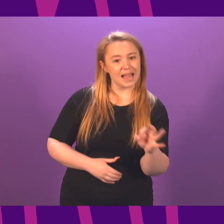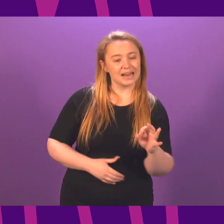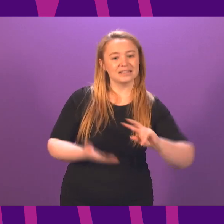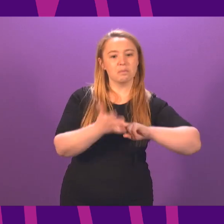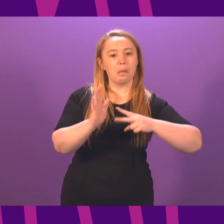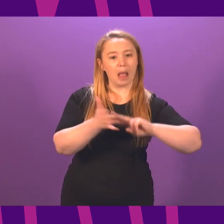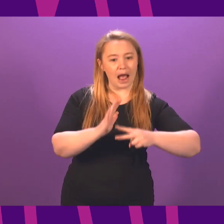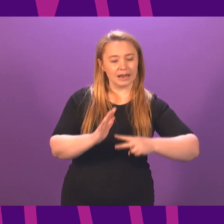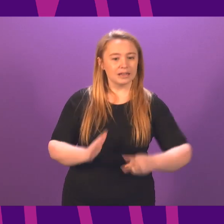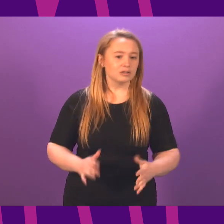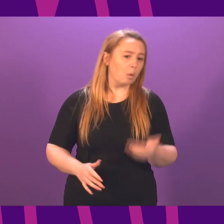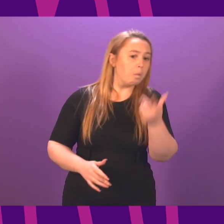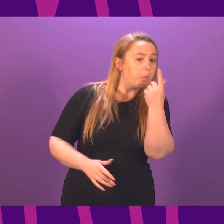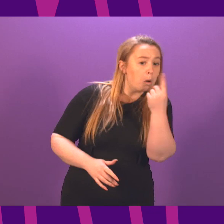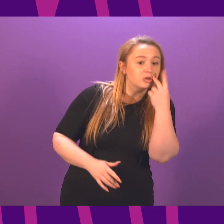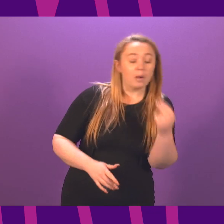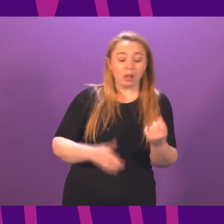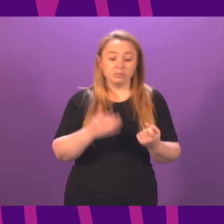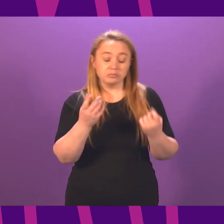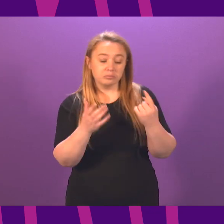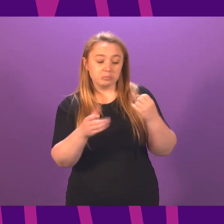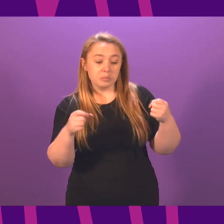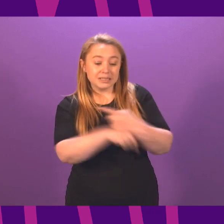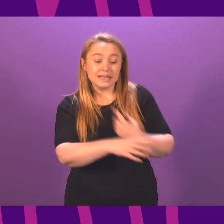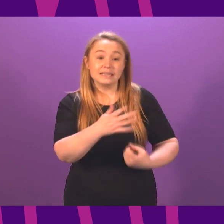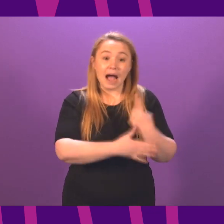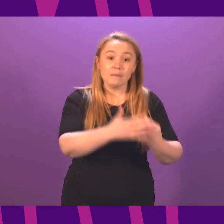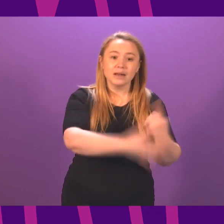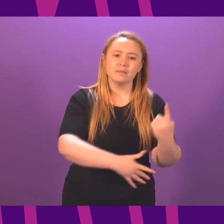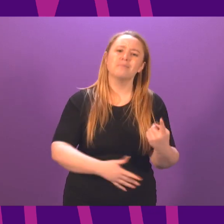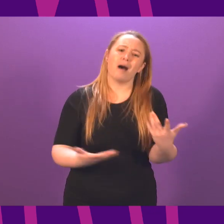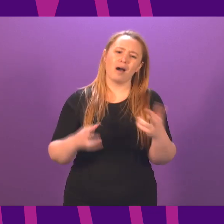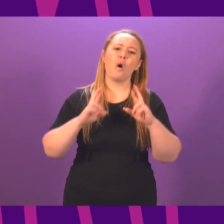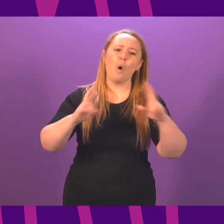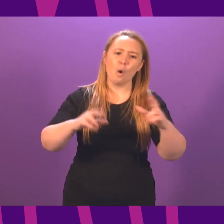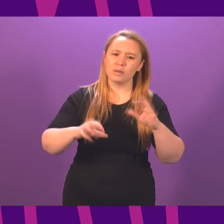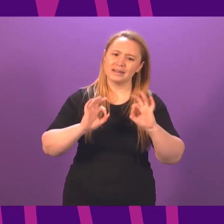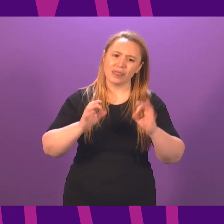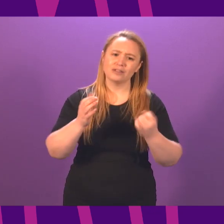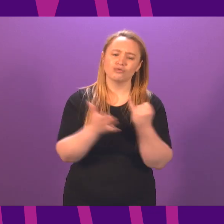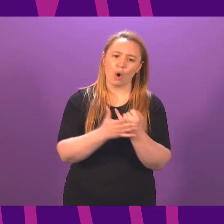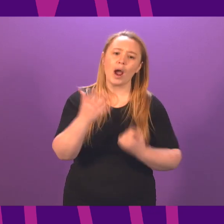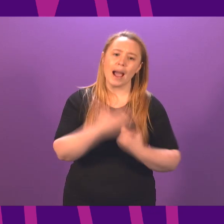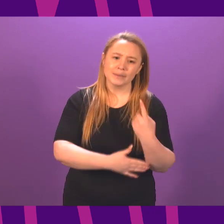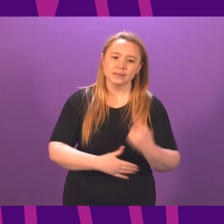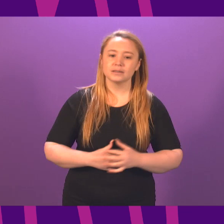things that could go wrong in a programme of this size, but which all of us hope will never happen. Jackie Baillie: I entirely accept the